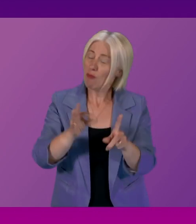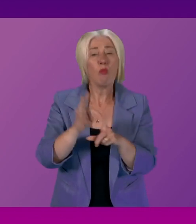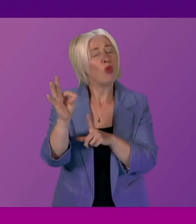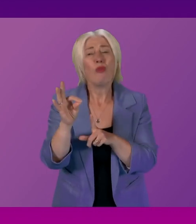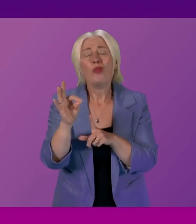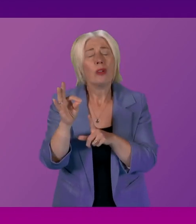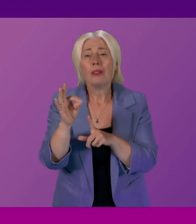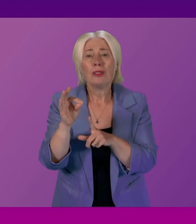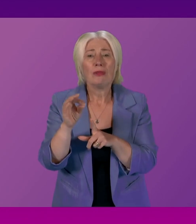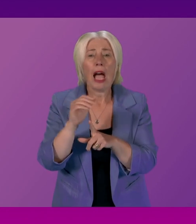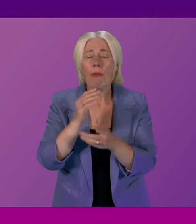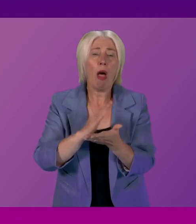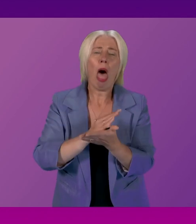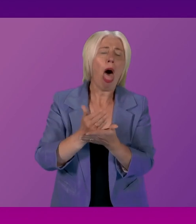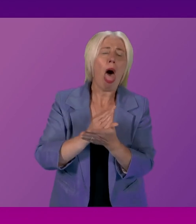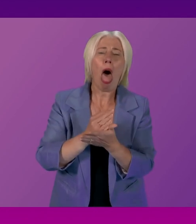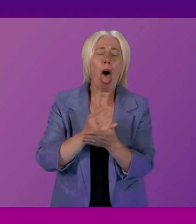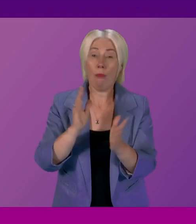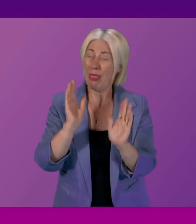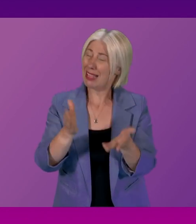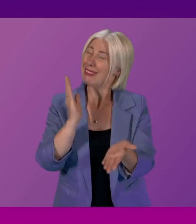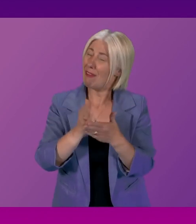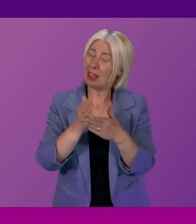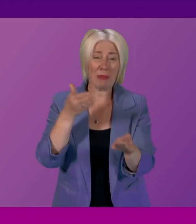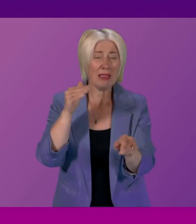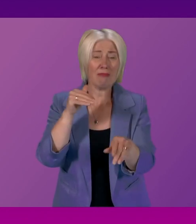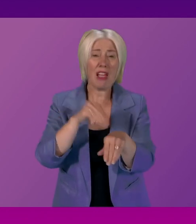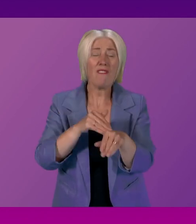There is no doubt that they were affected by the pandemic but, to be frank, there were